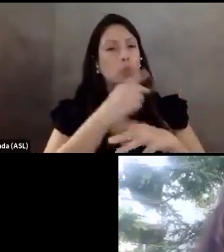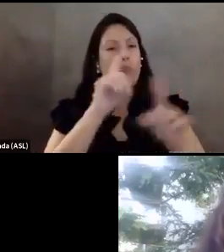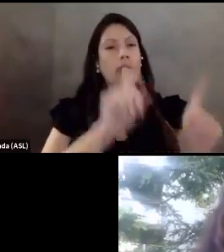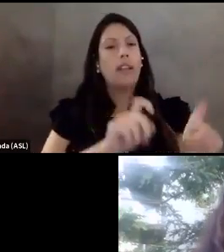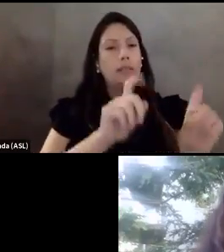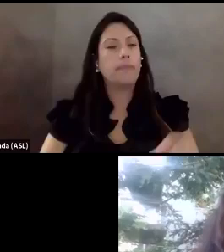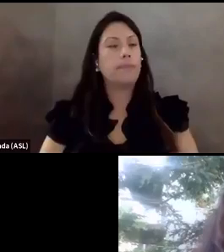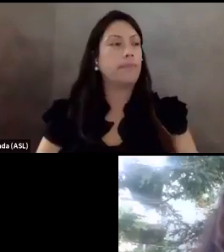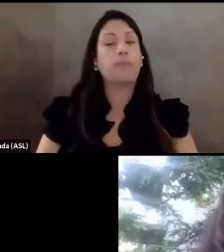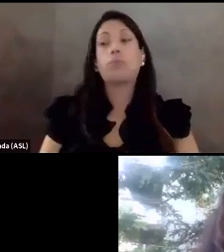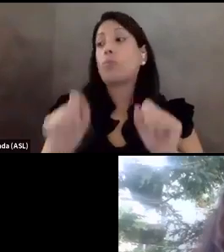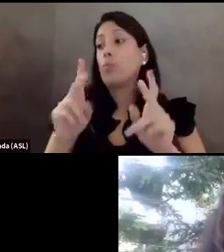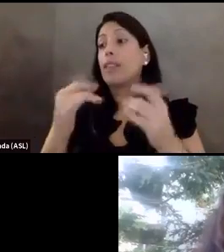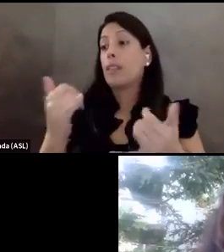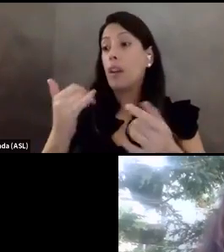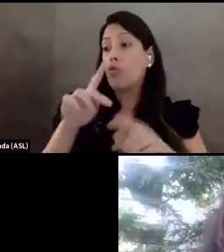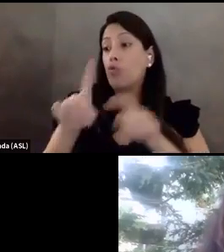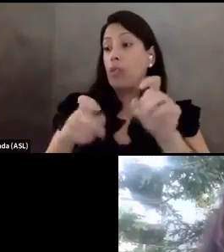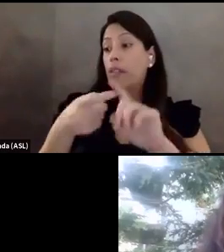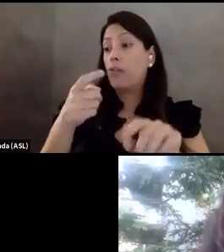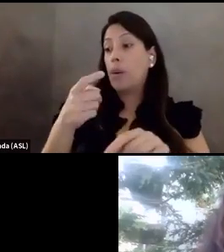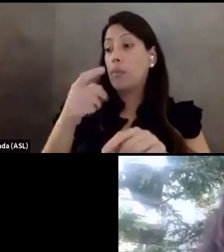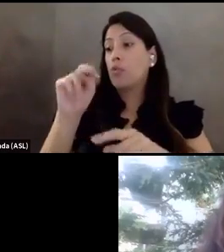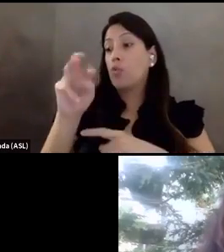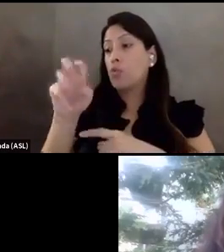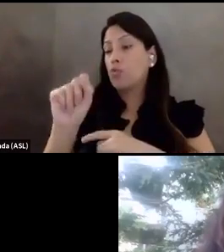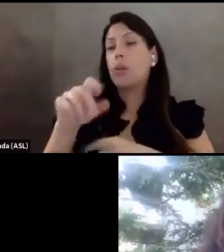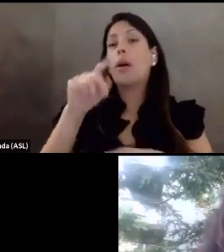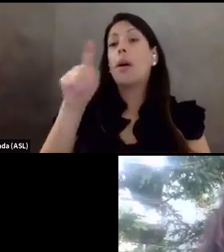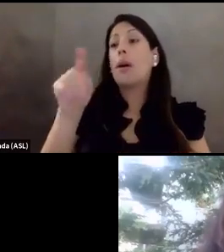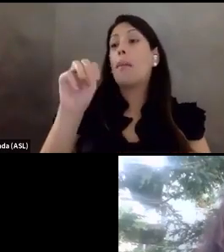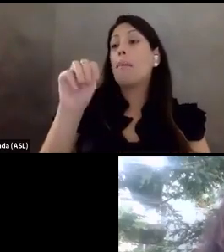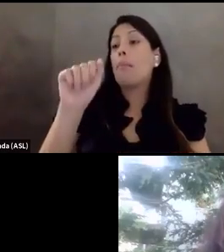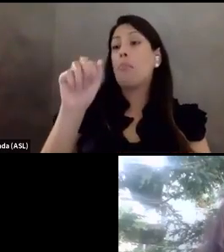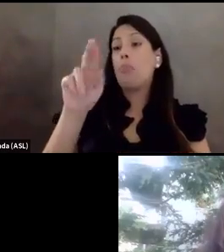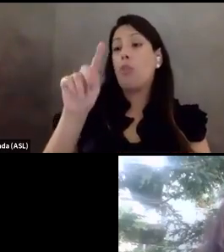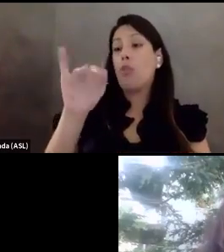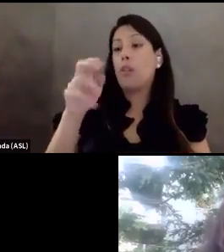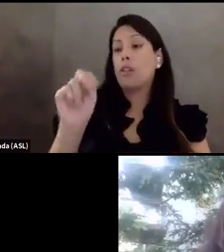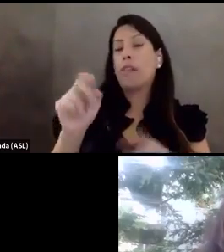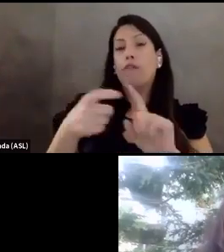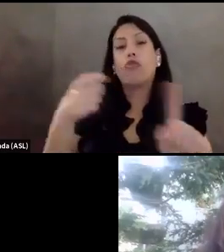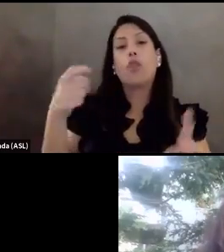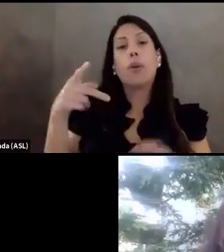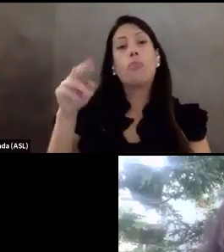our media partners, let's go with Martin Espinosa from the press. Democrat Martin